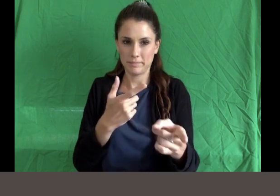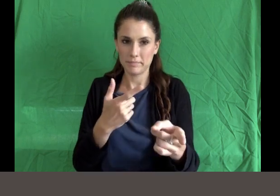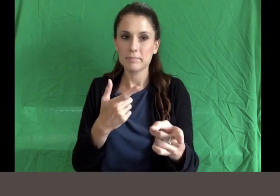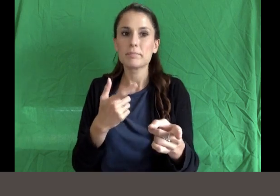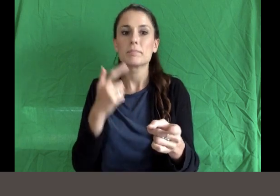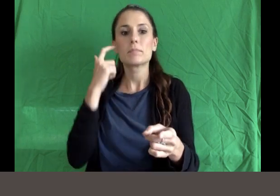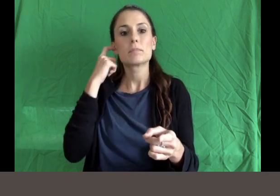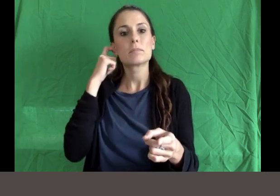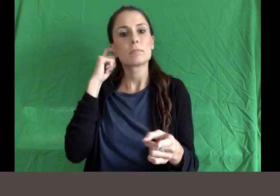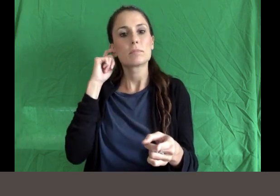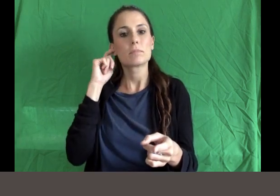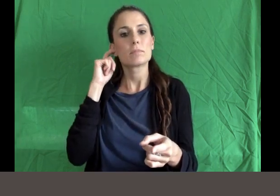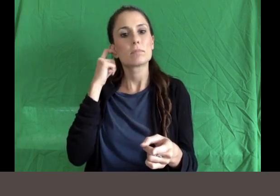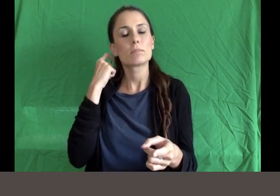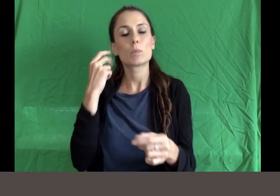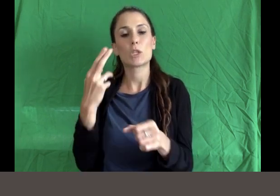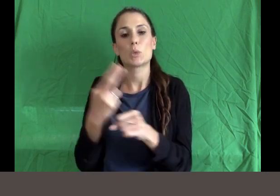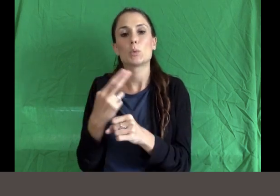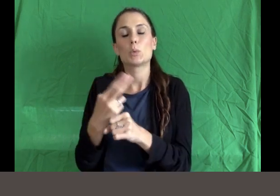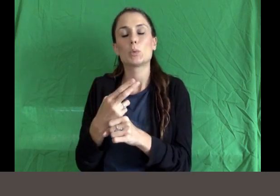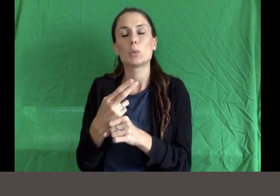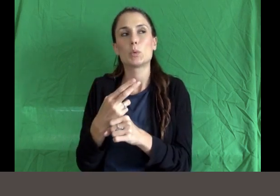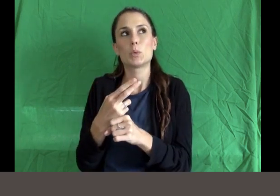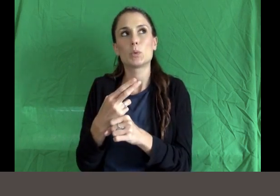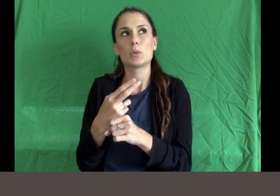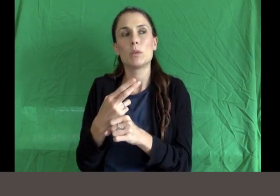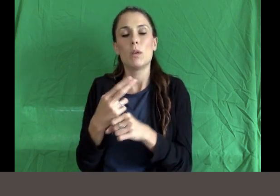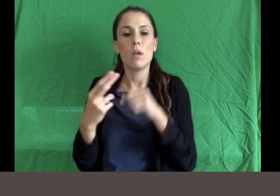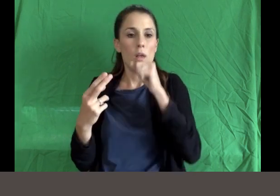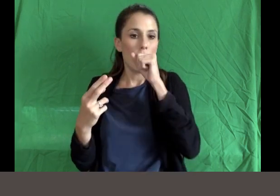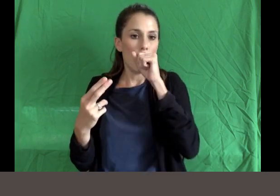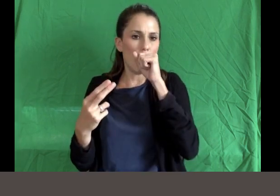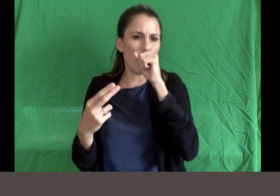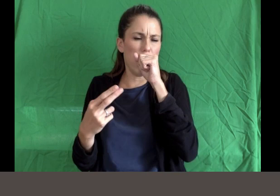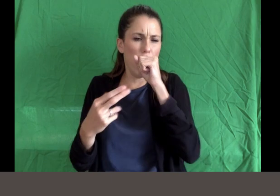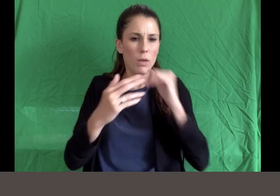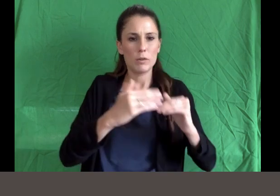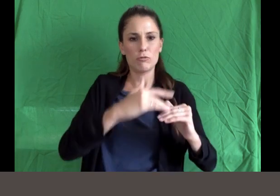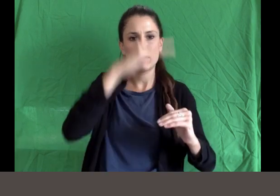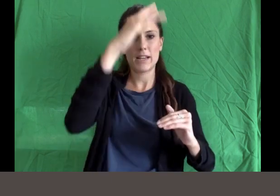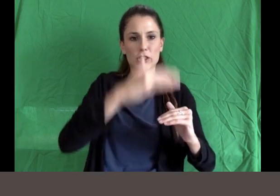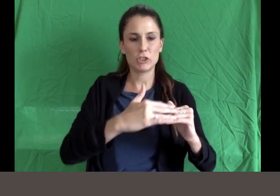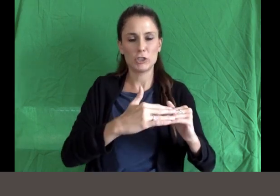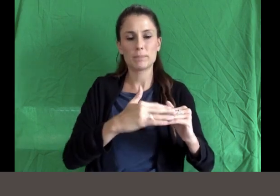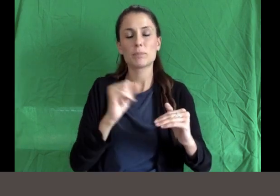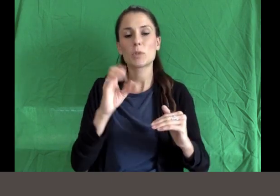course and box plots the whiskers here are often used to represent right some more extrema in